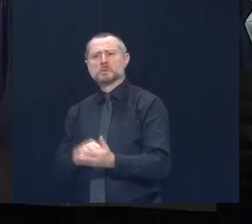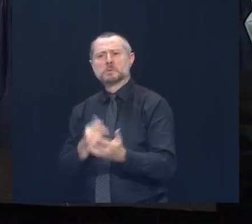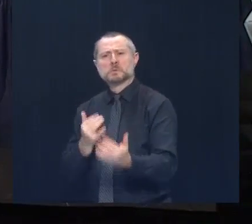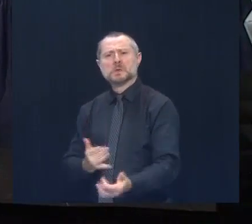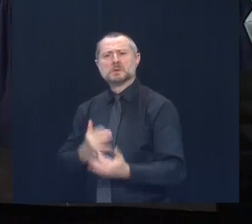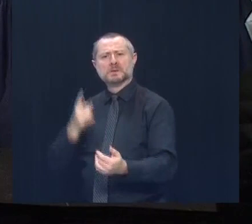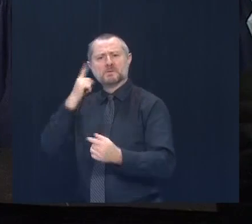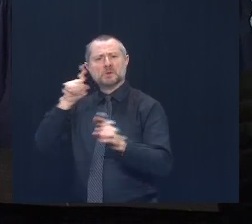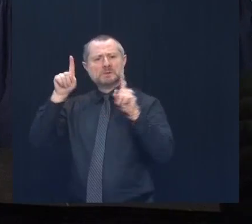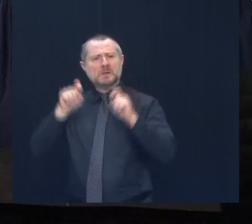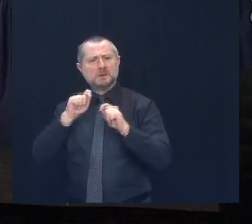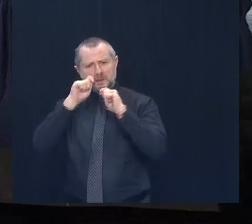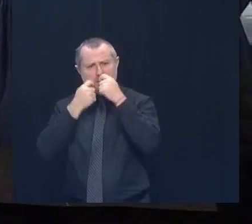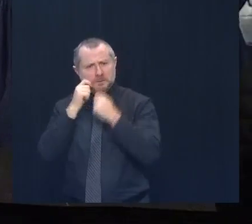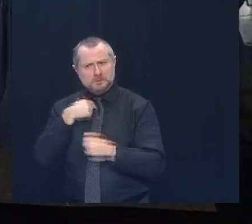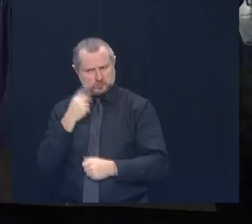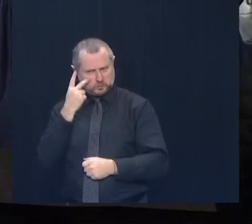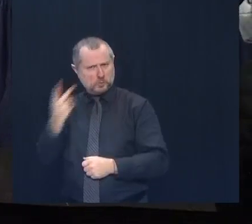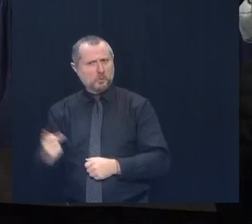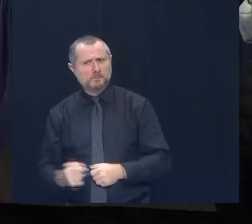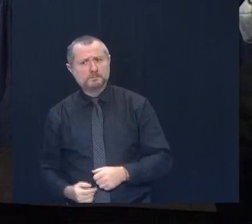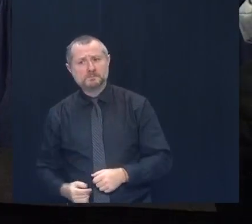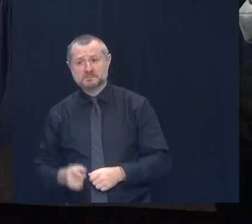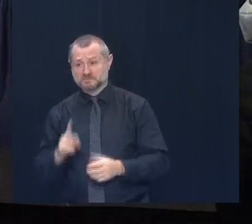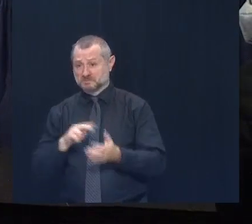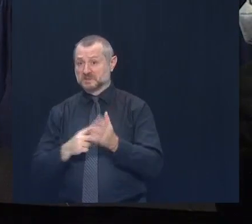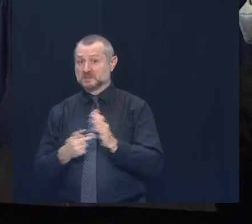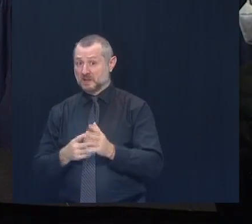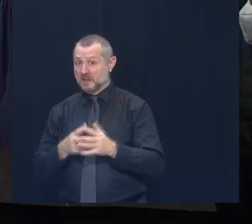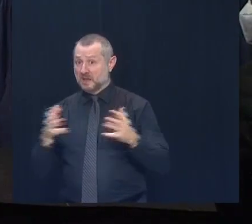DOES IN THEIRe1q NUMBERS.